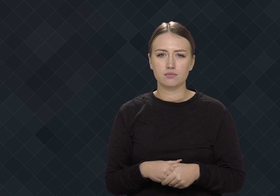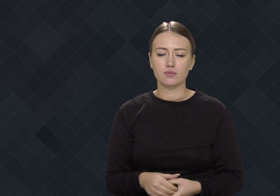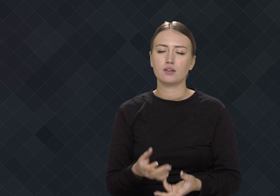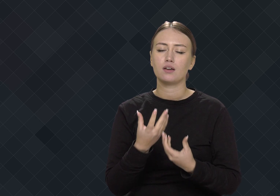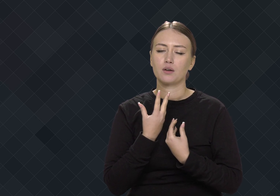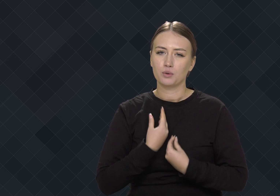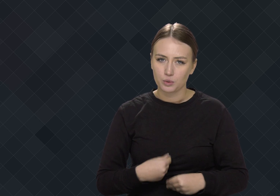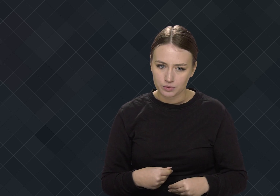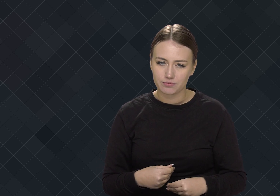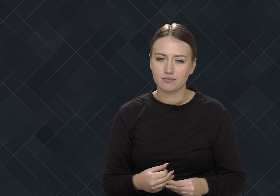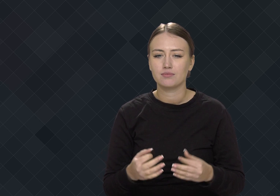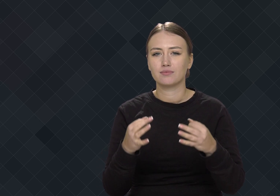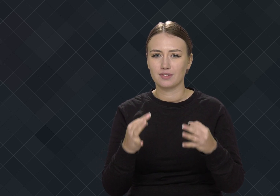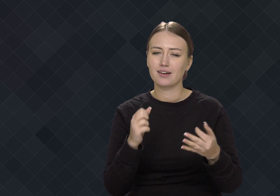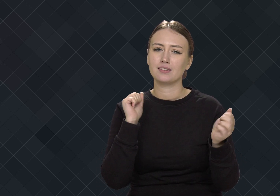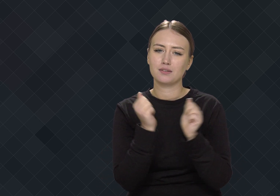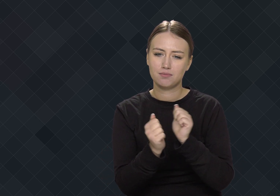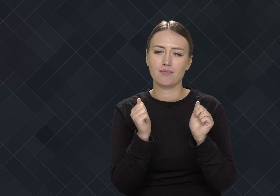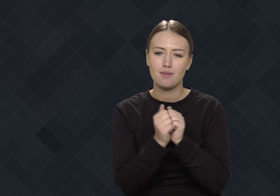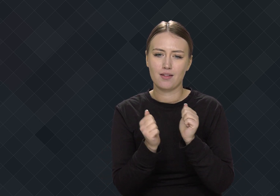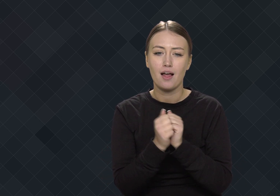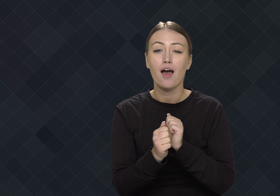Fortunately, this is changing –